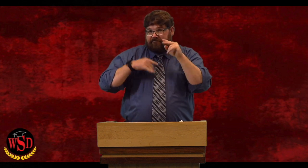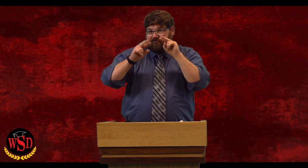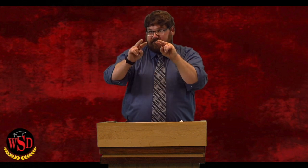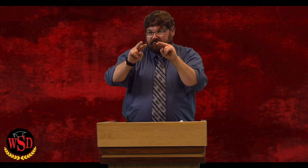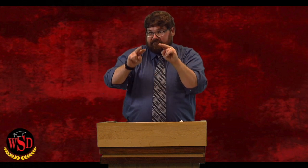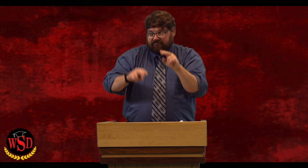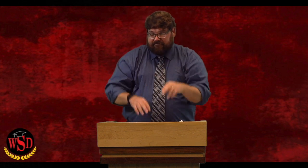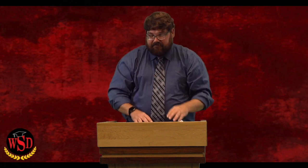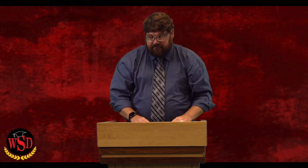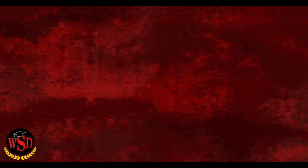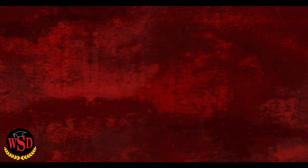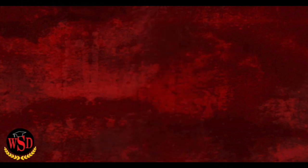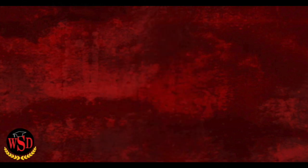So make sure you're watching the mail.